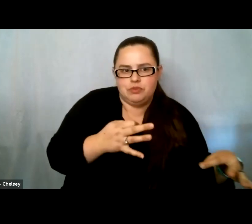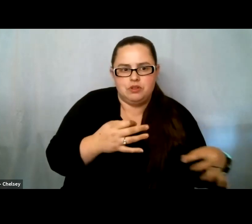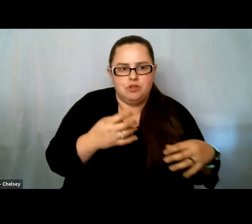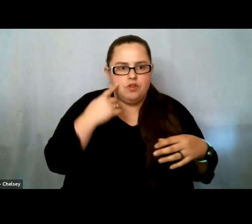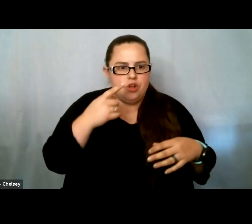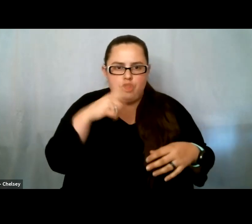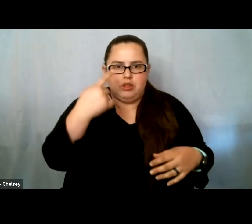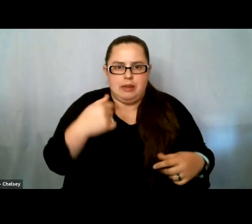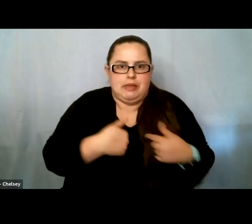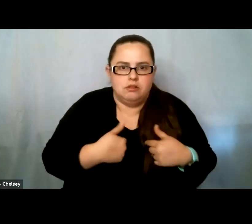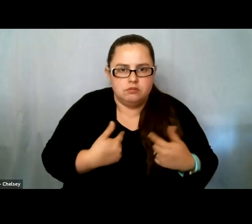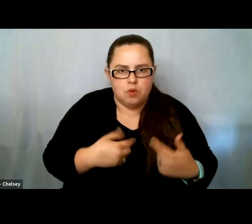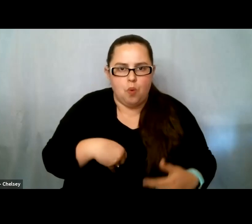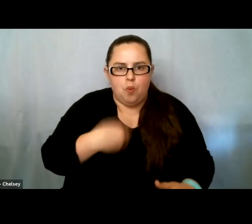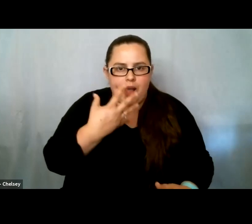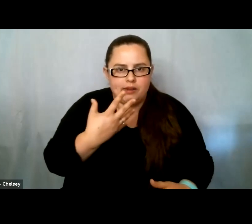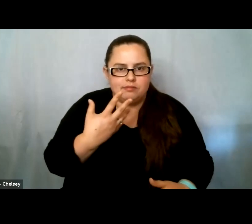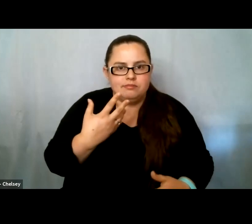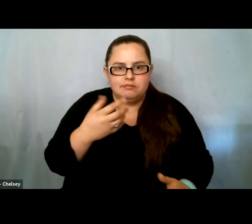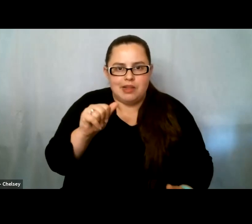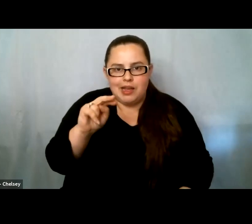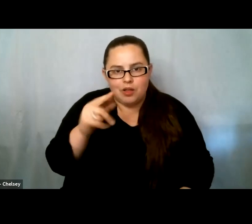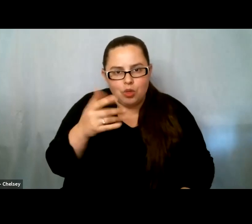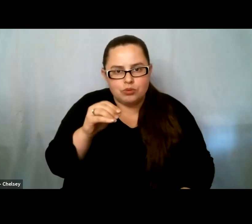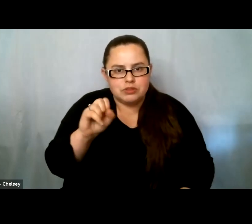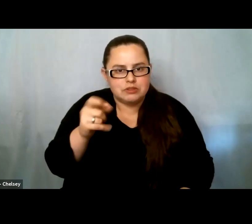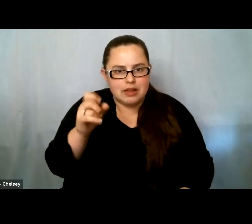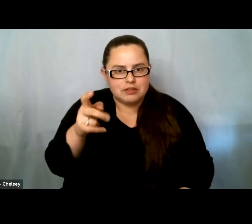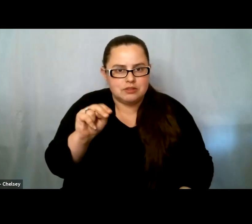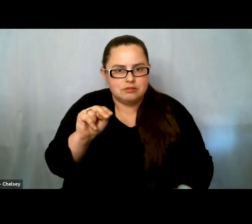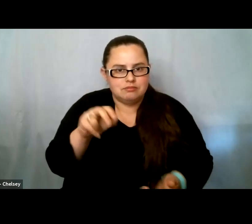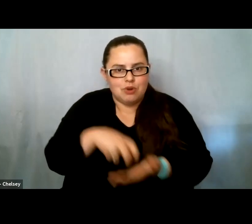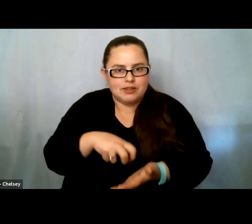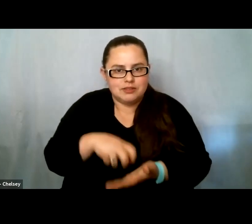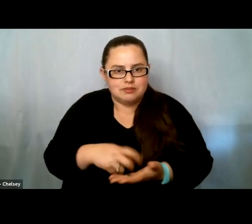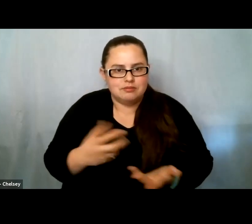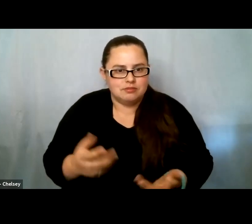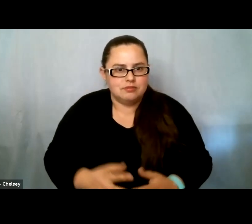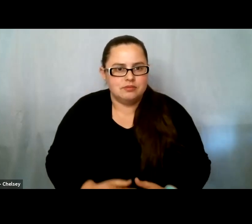white Anglo Saxon Protestant. Right.